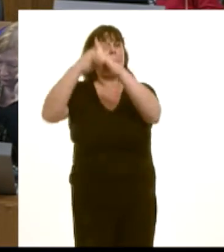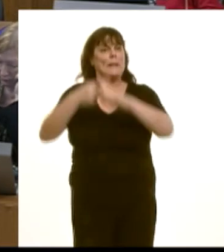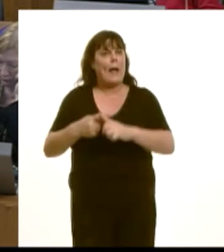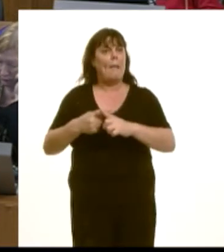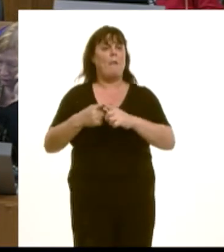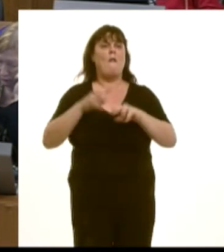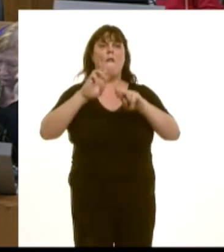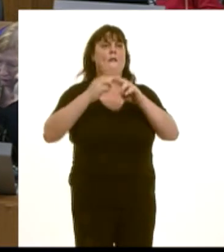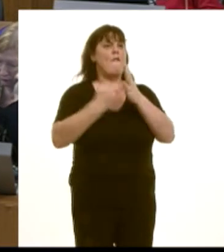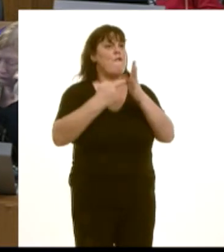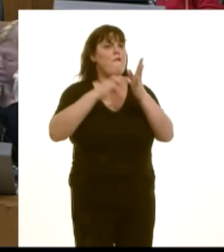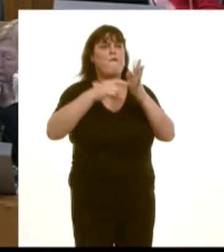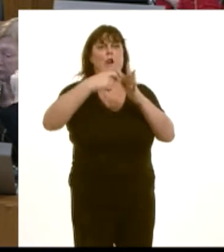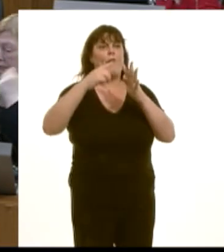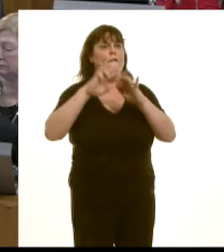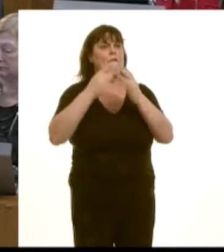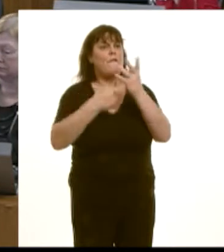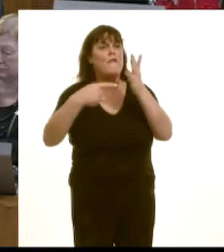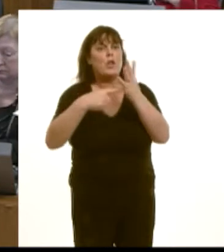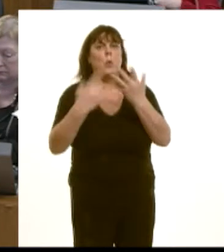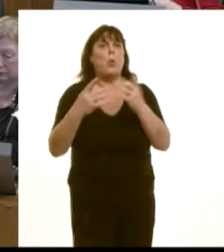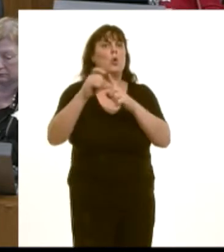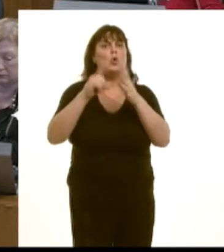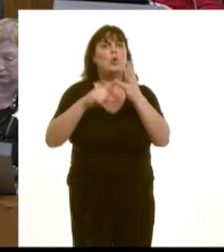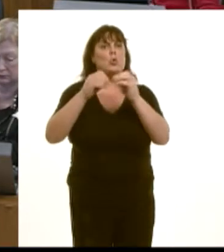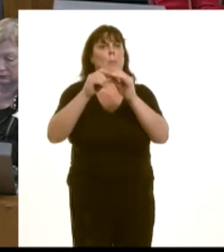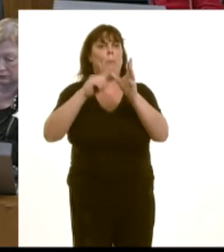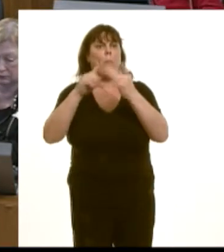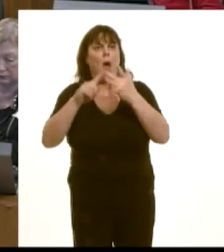and Frankfurt acts in the same way in Germany. So, we are looking at ways of enhancing the